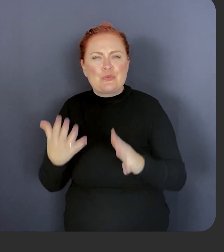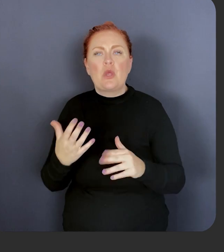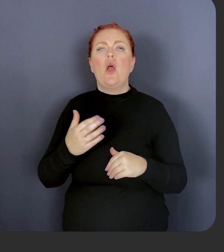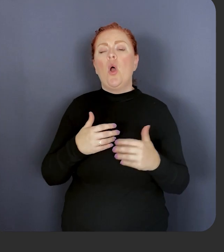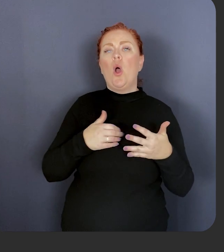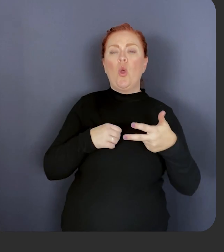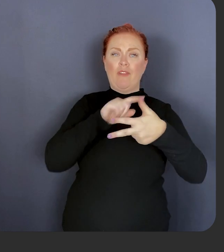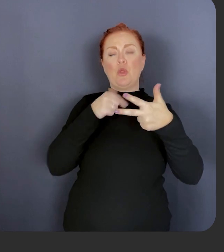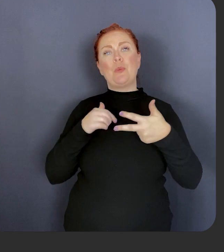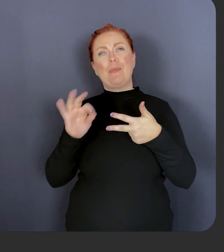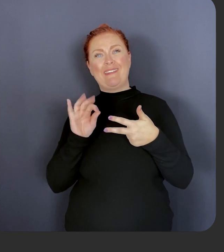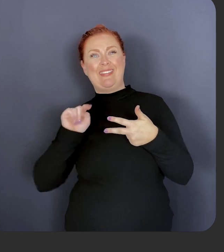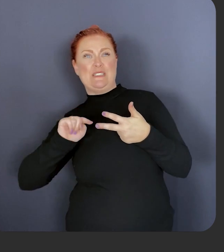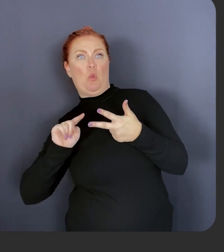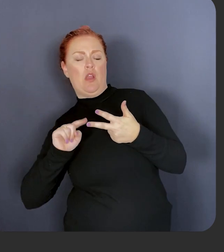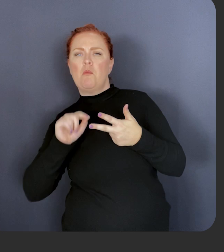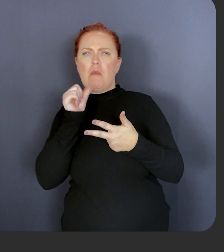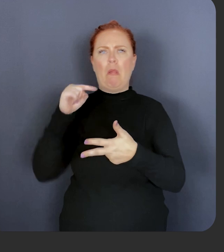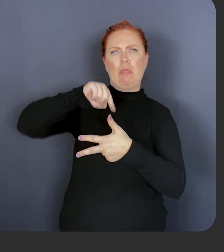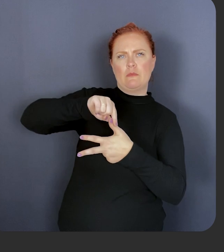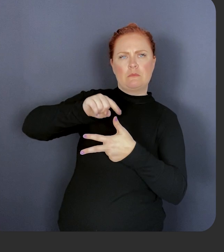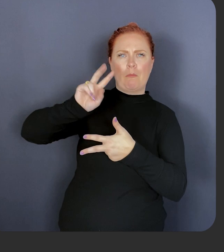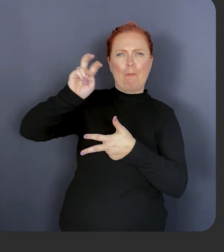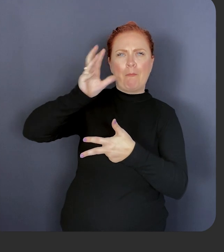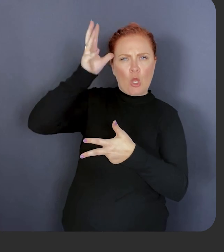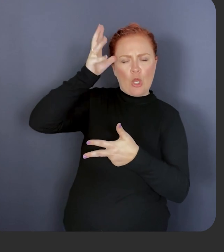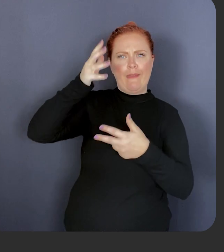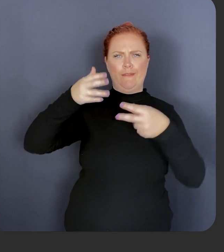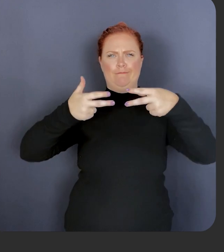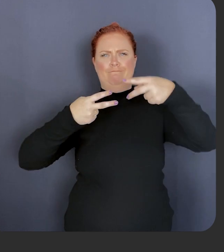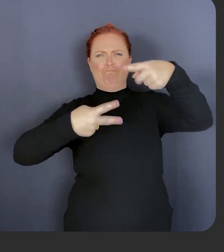that you selected a subgroup or navigated to the parent item? So let's think.